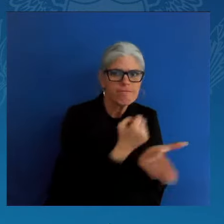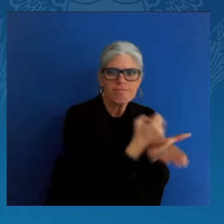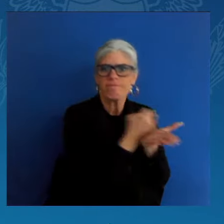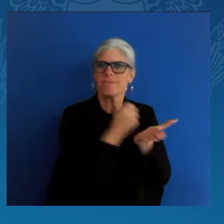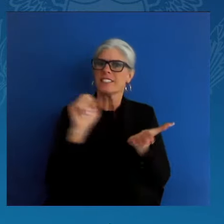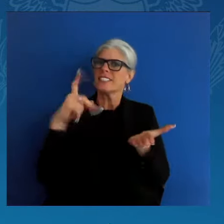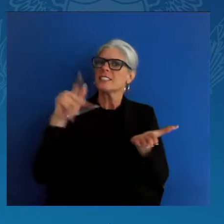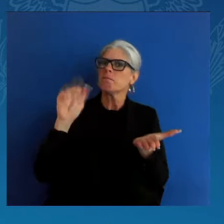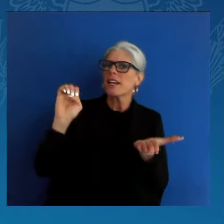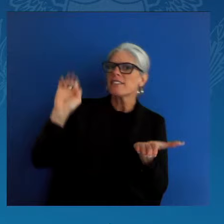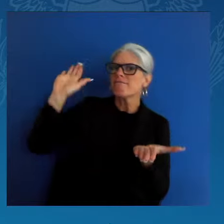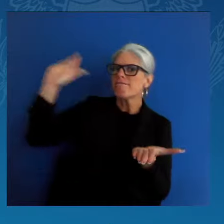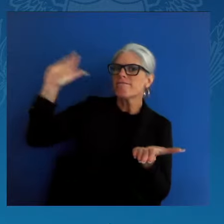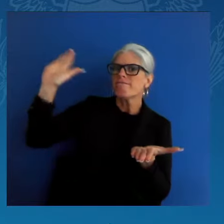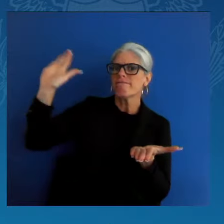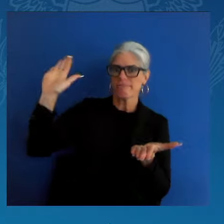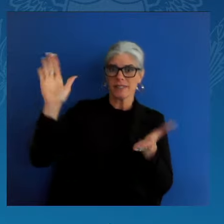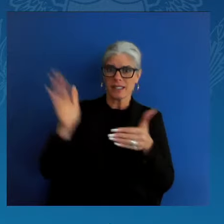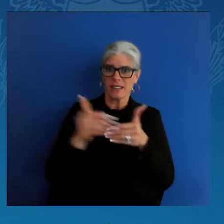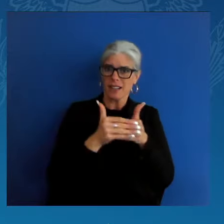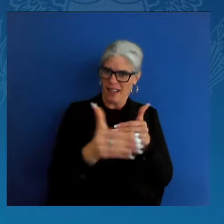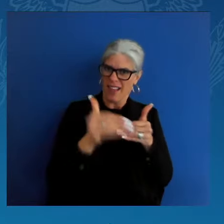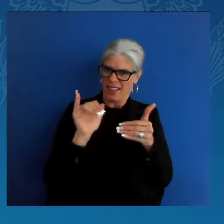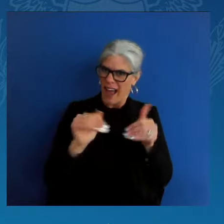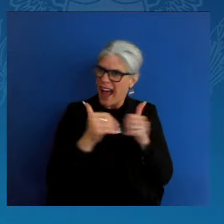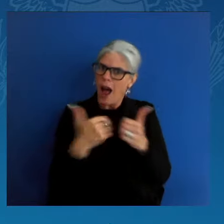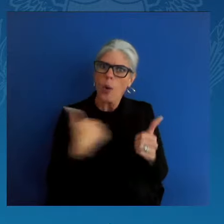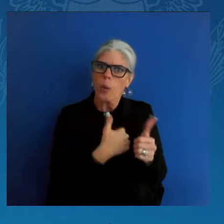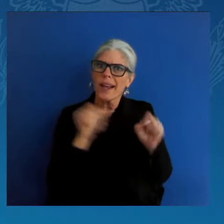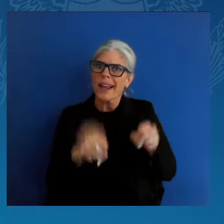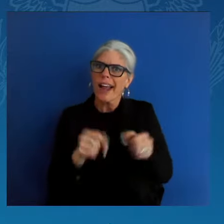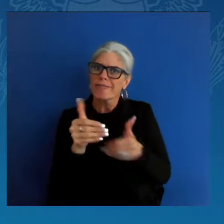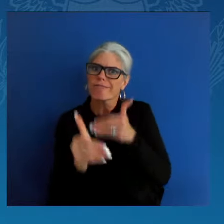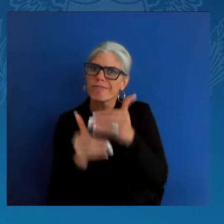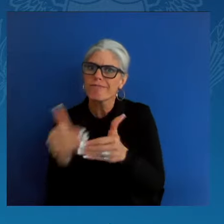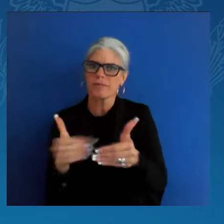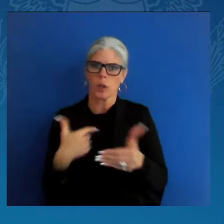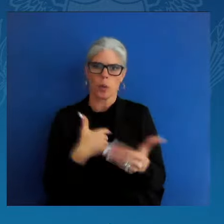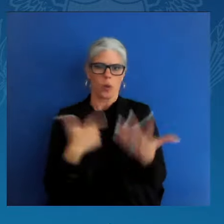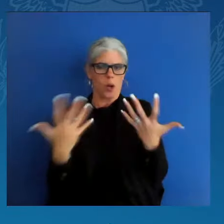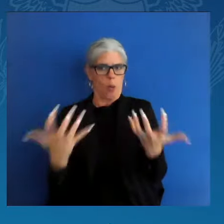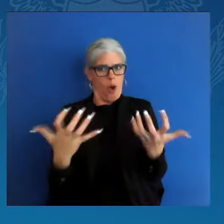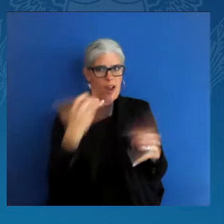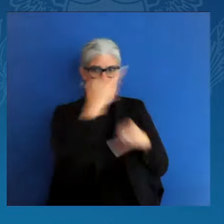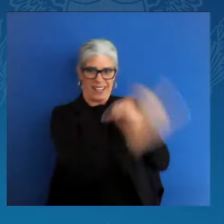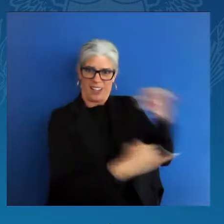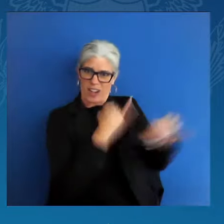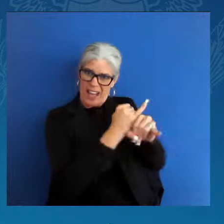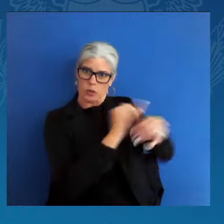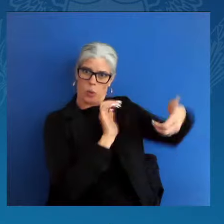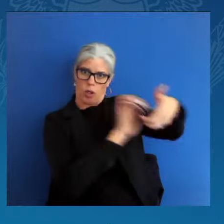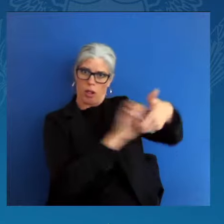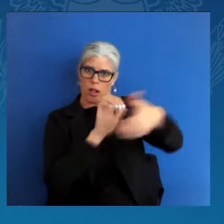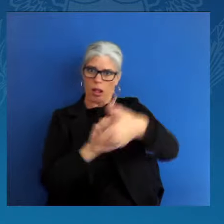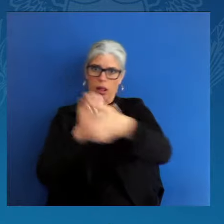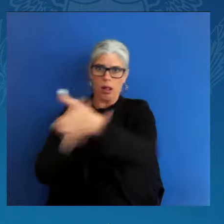is by strengthening our international partnerships, combining our resources, scientific capacity,